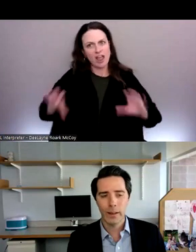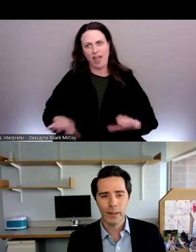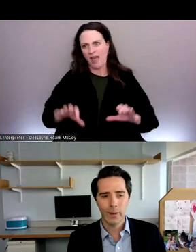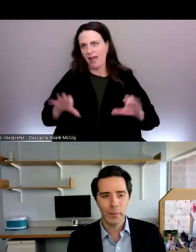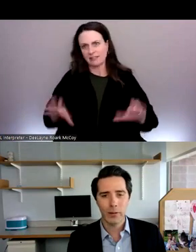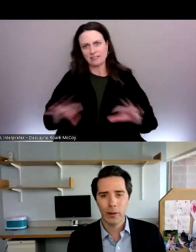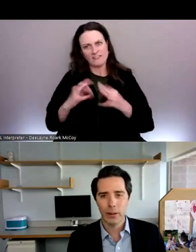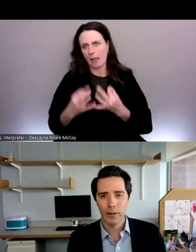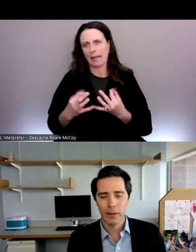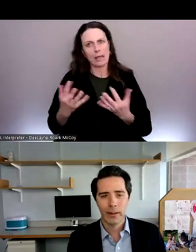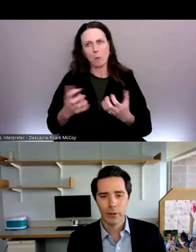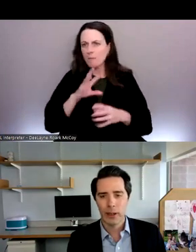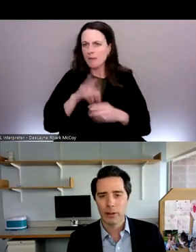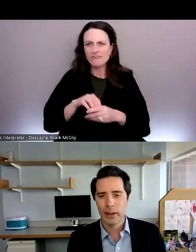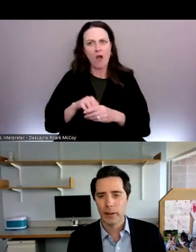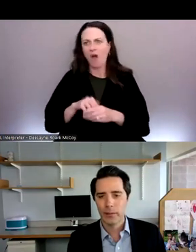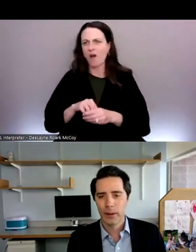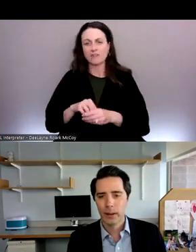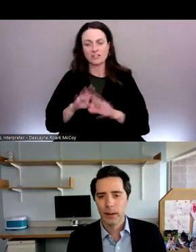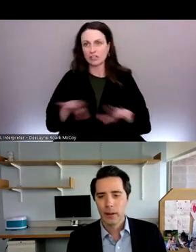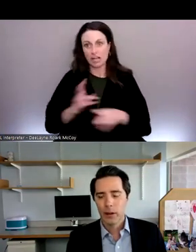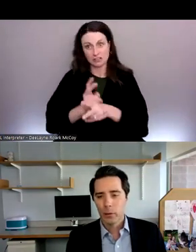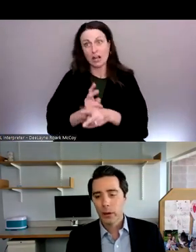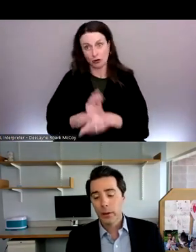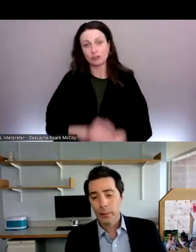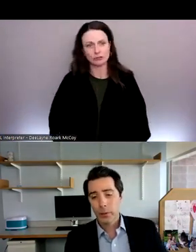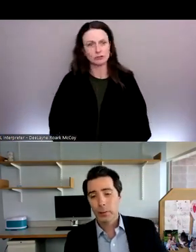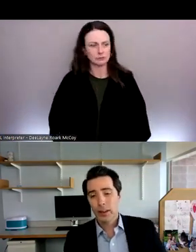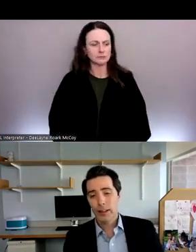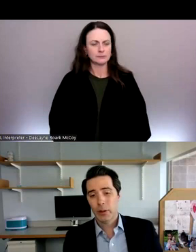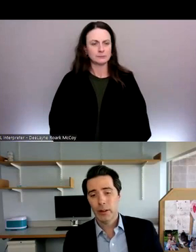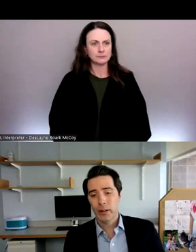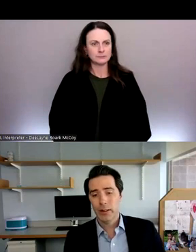wanting to be involved in their their child's care